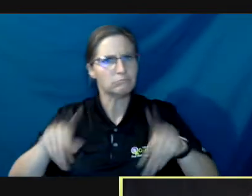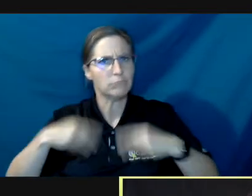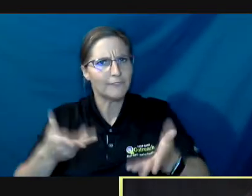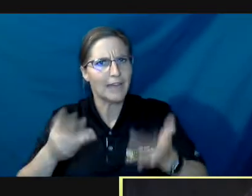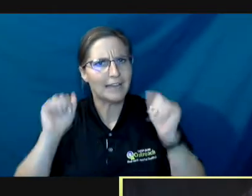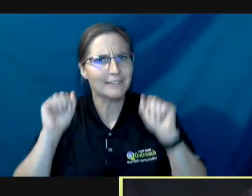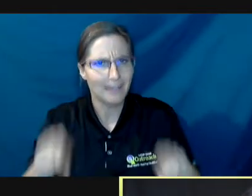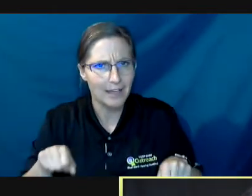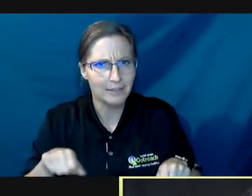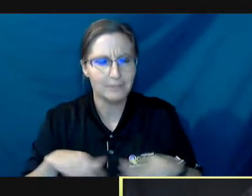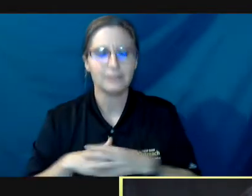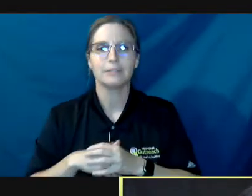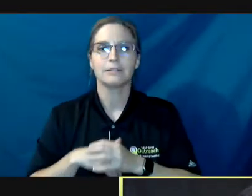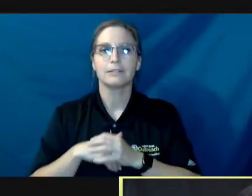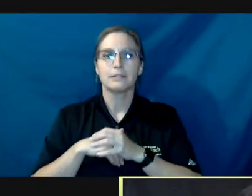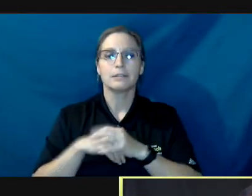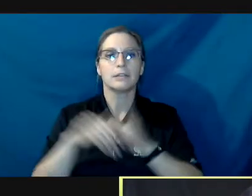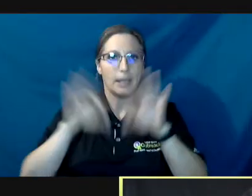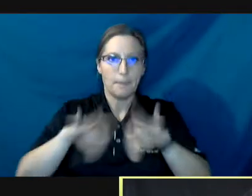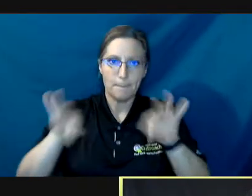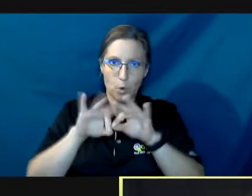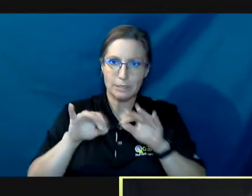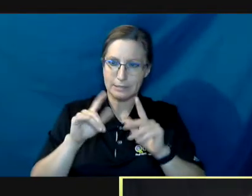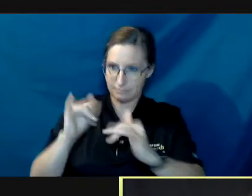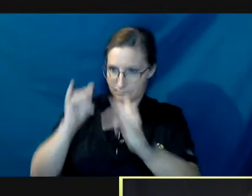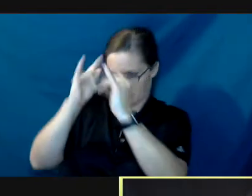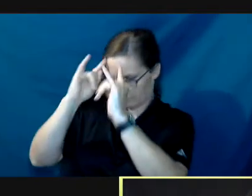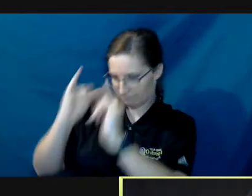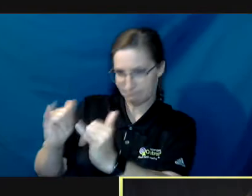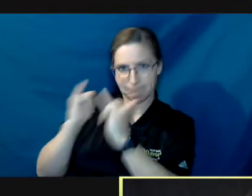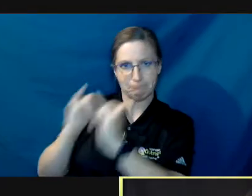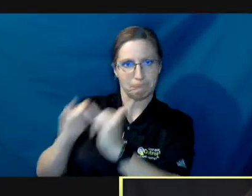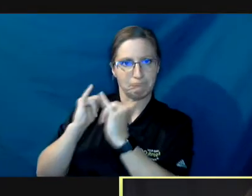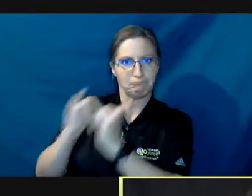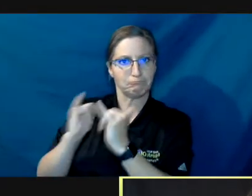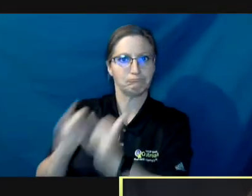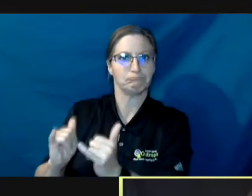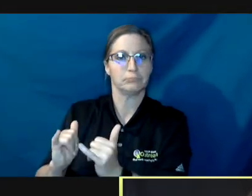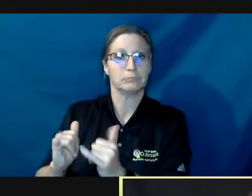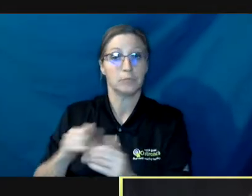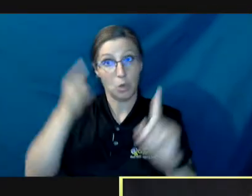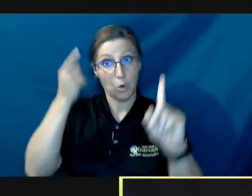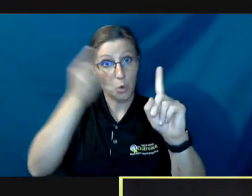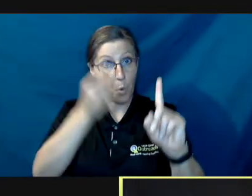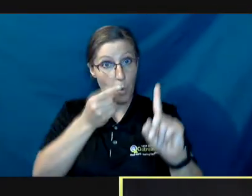It's important that you're on the same page with the DHH teacher and the goals that are being implemented,